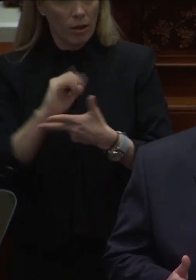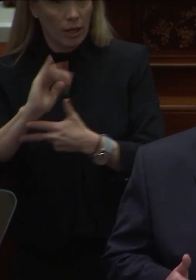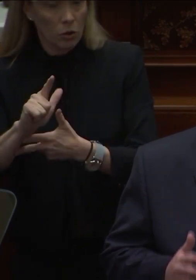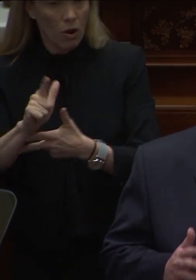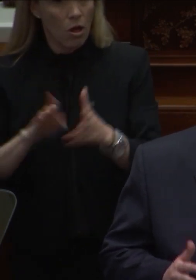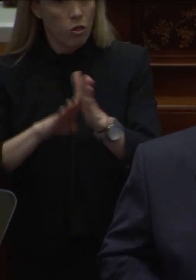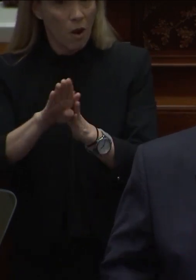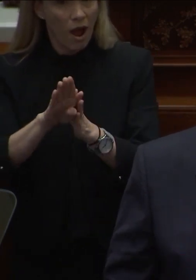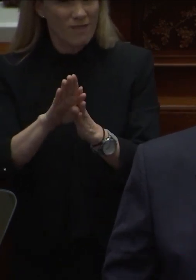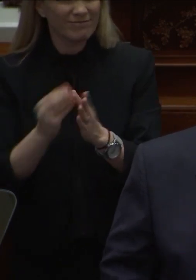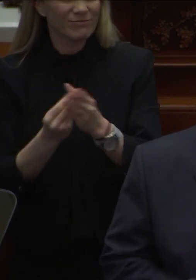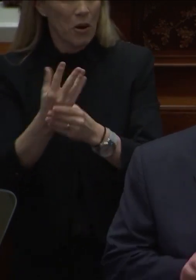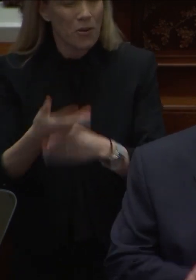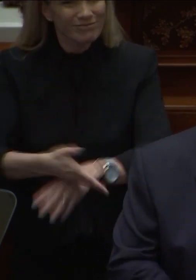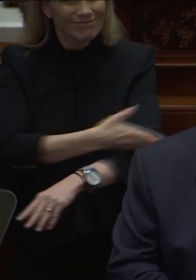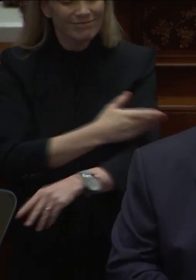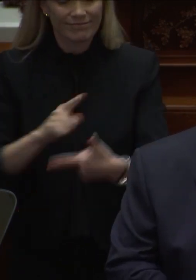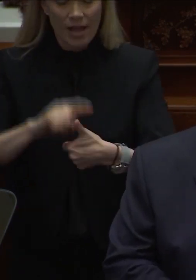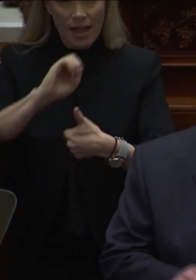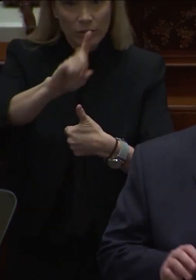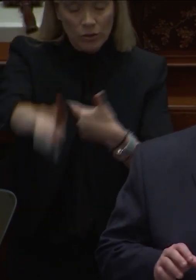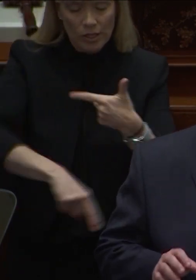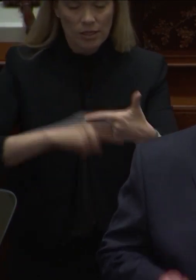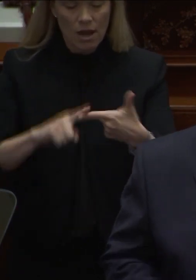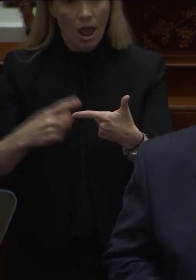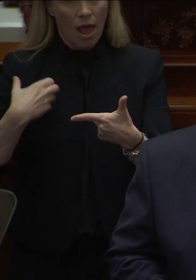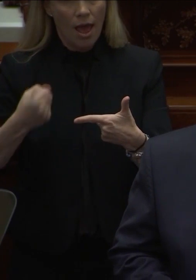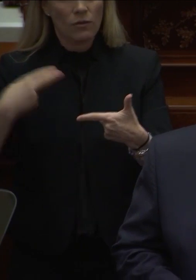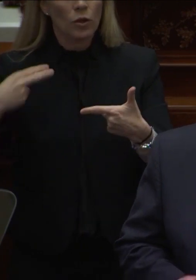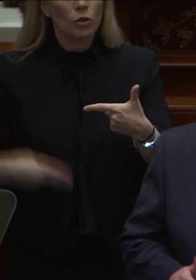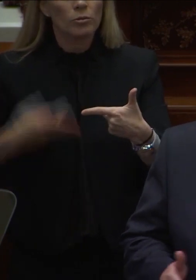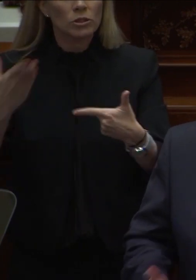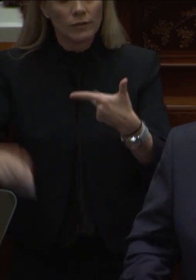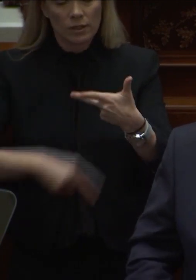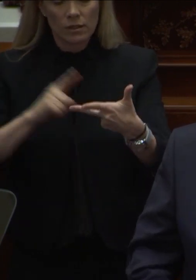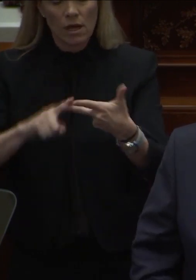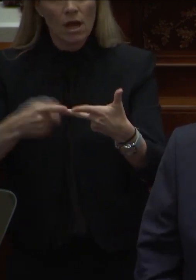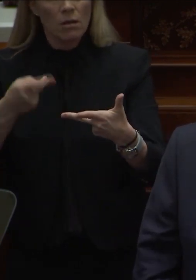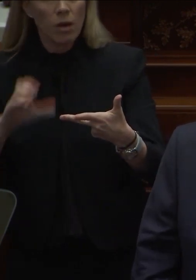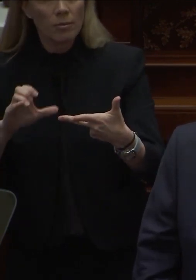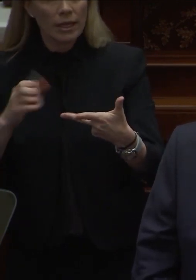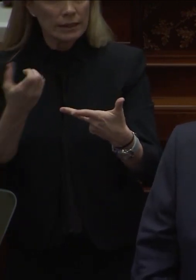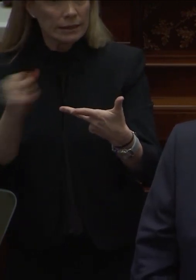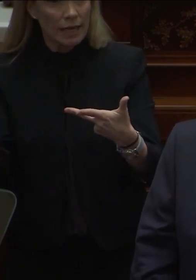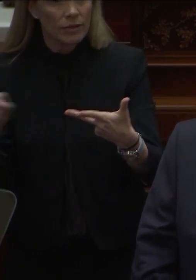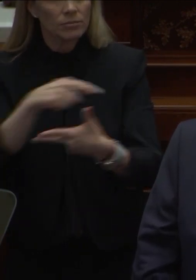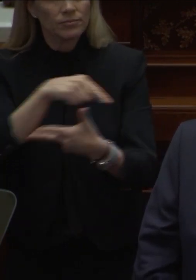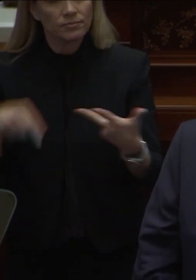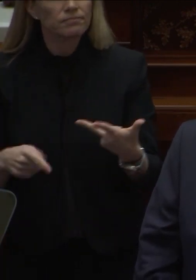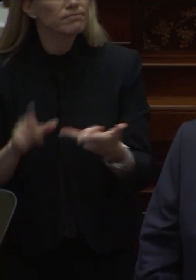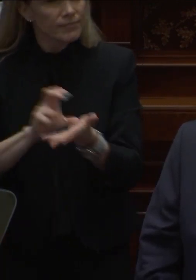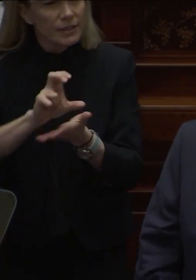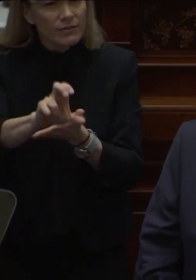IN THREE KEY AREAS THAT WILL HELP OUR STATE THRIVE AND GROW: EDUCATION, HEALTH ANAHEIM AND